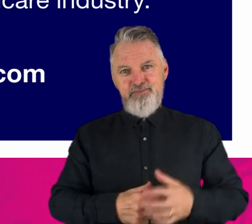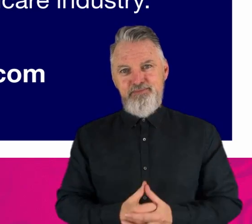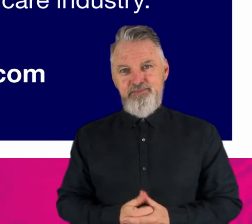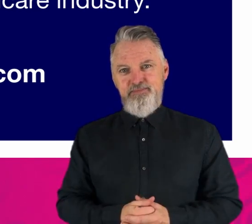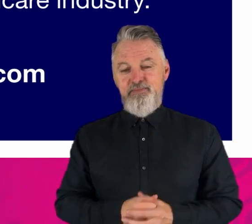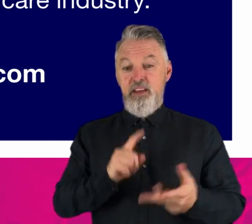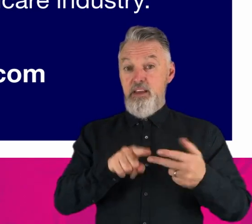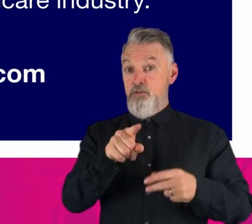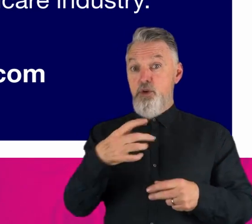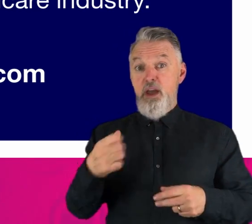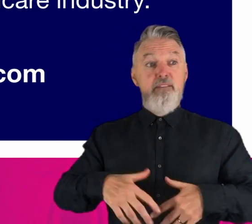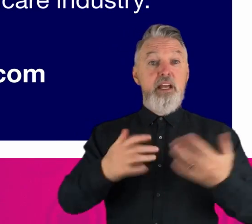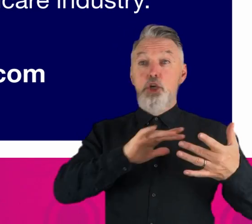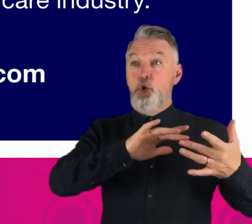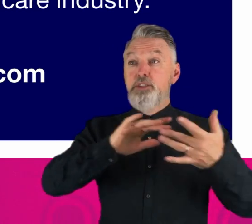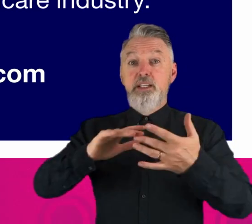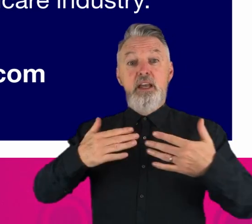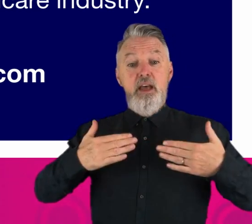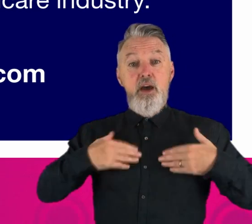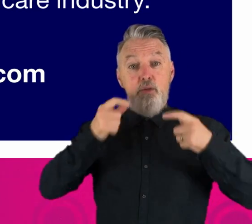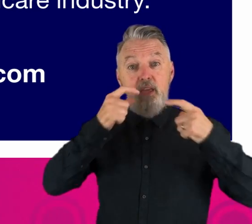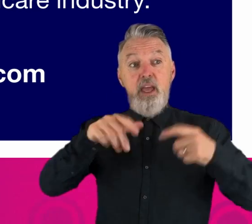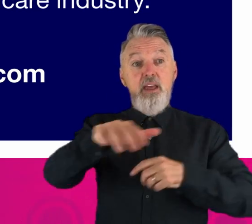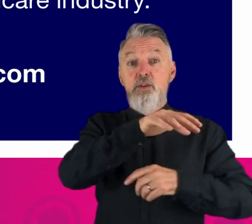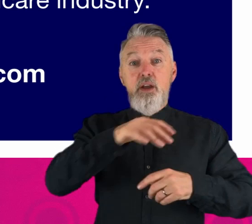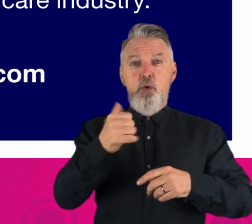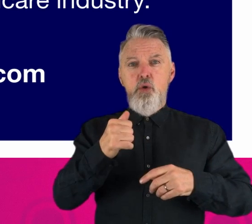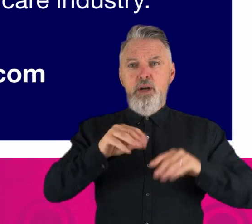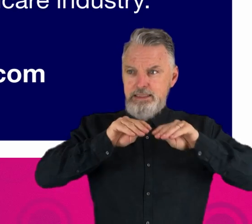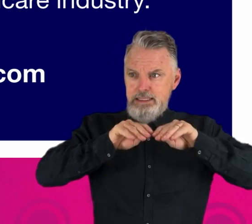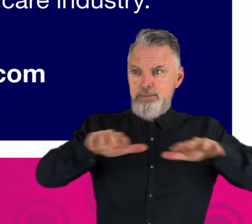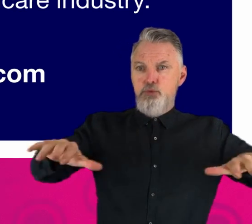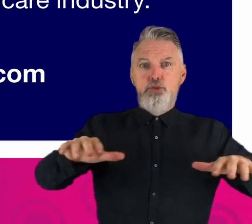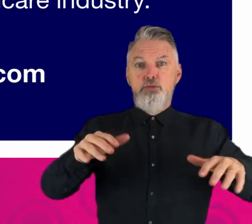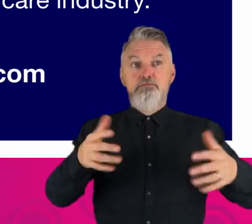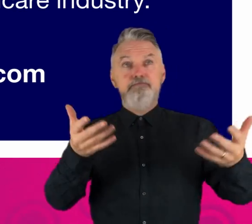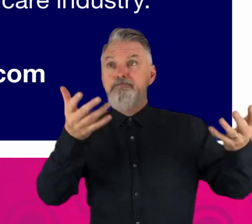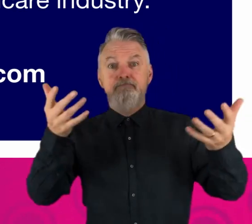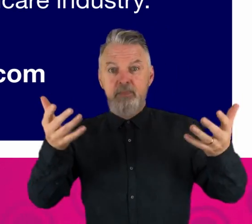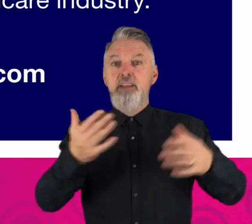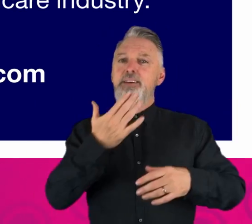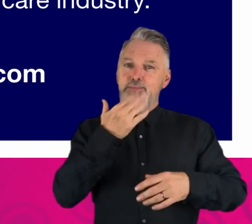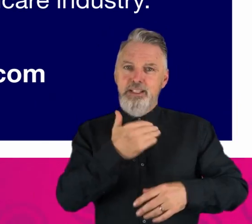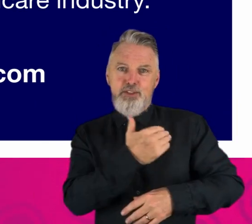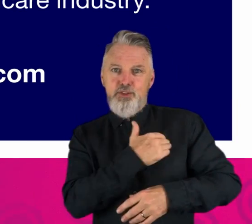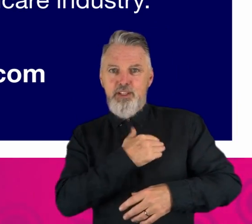If you have contacts in the healthcare industry or distribution channels in the US, we’re keen to be put in contact.